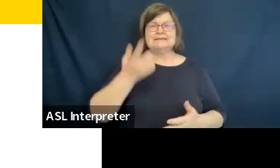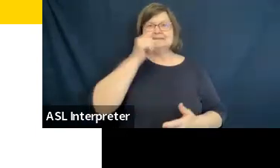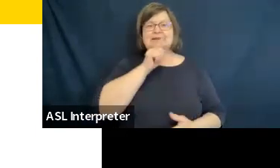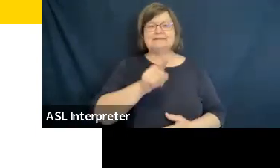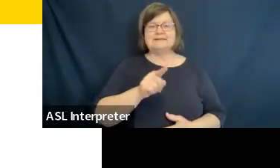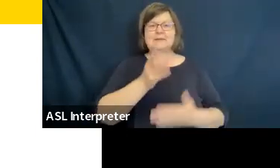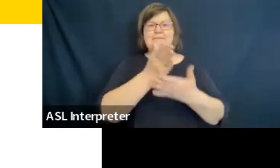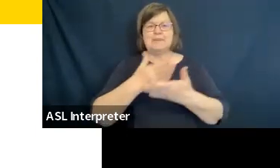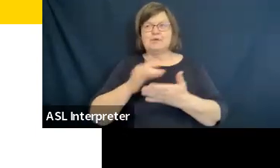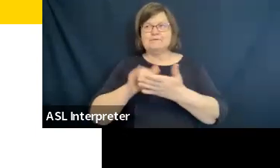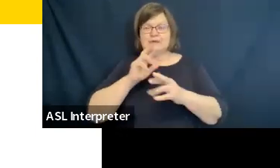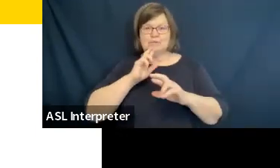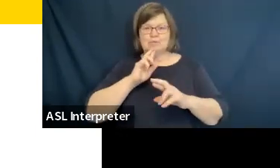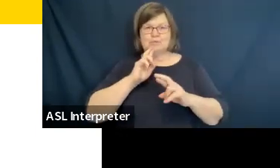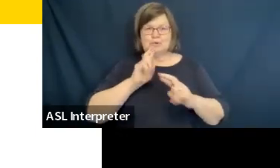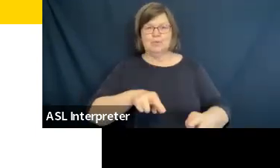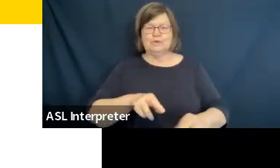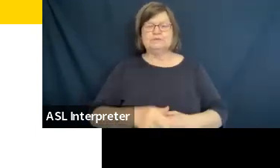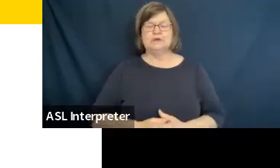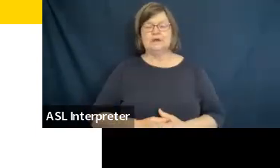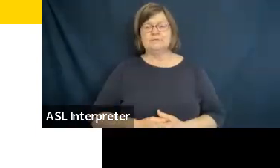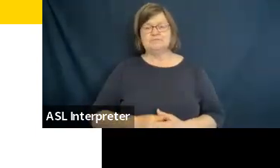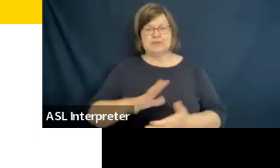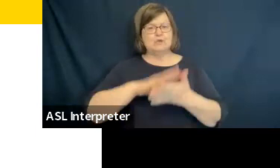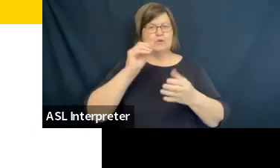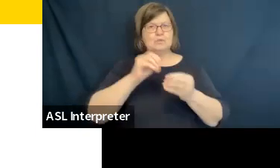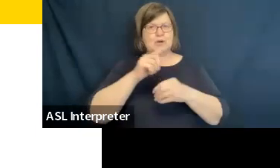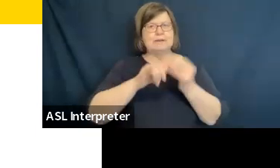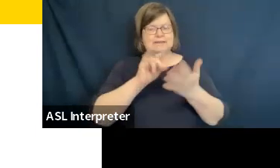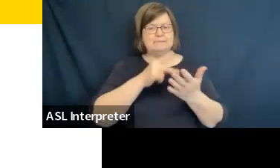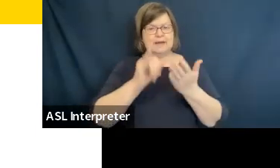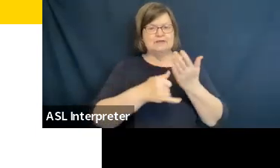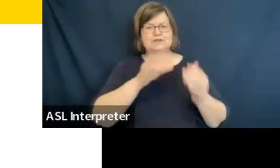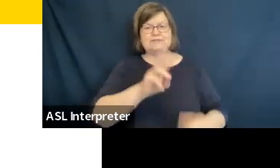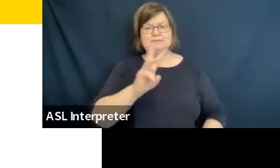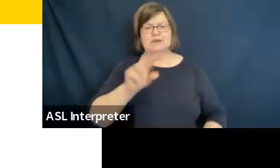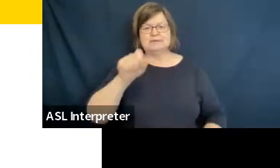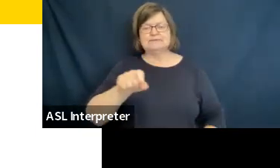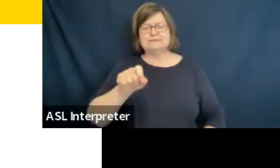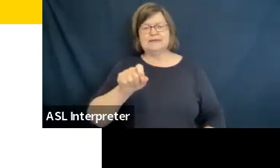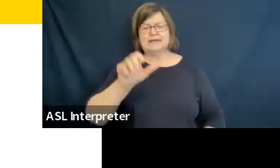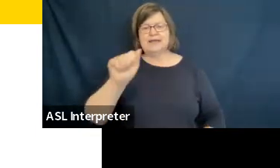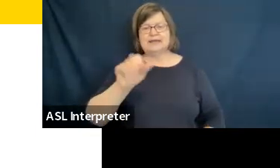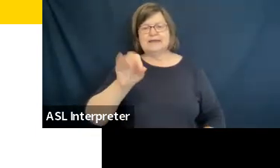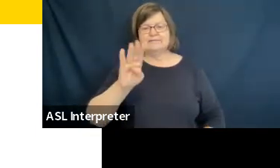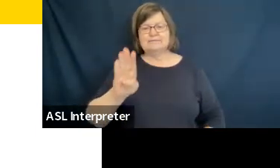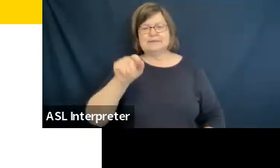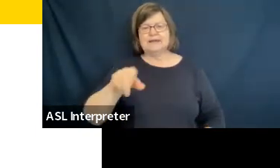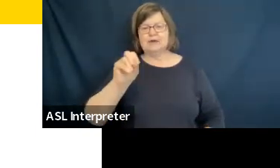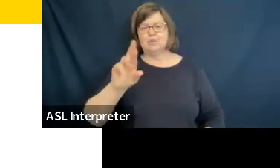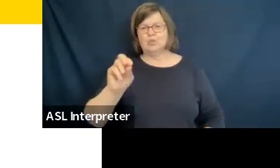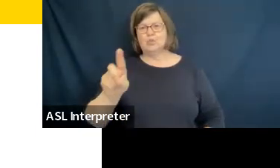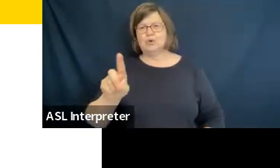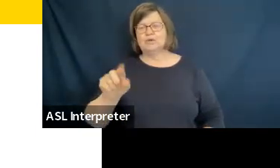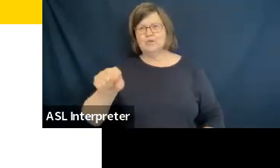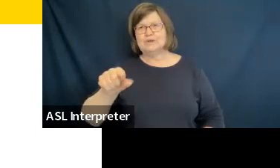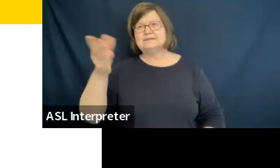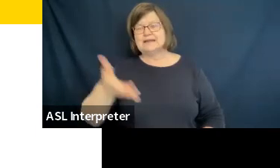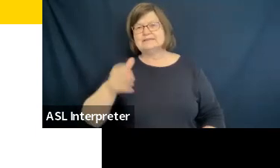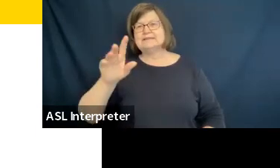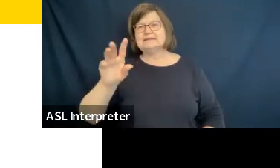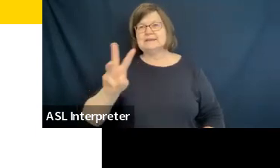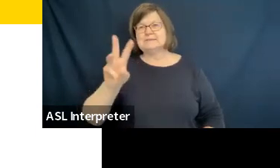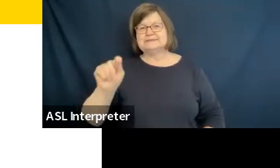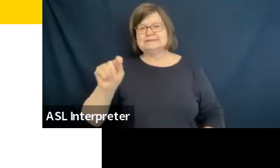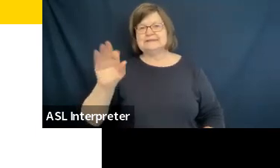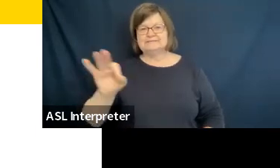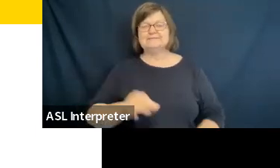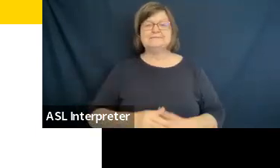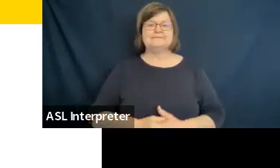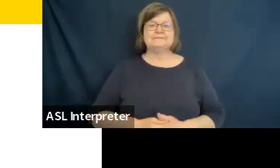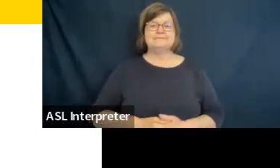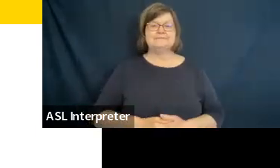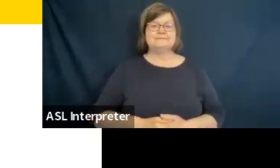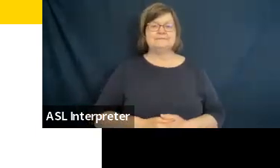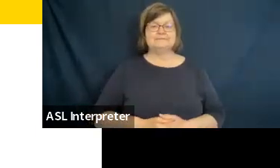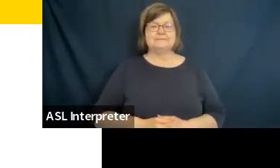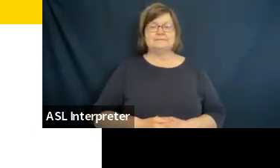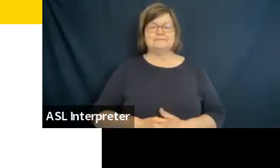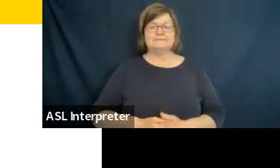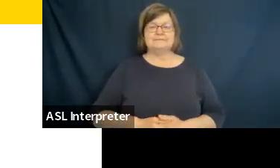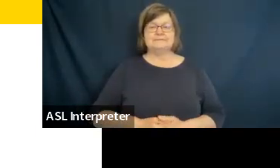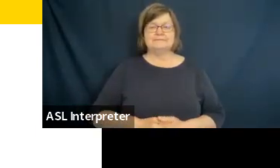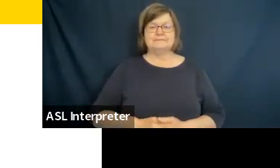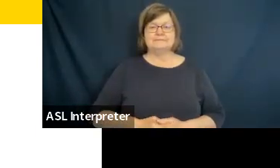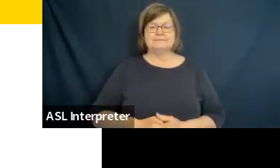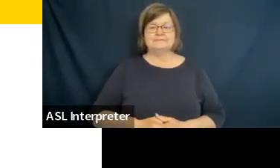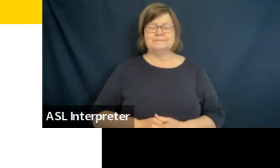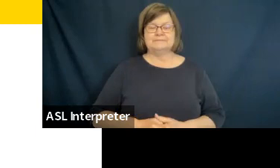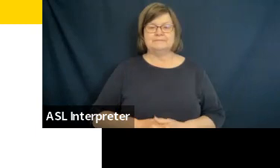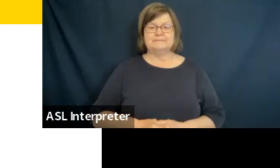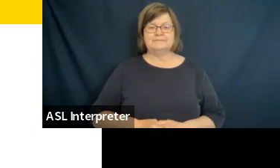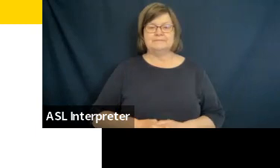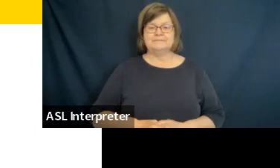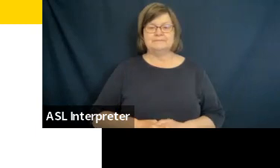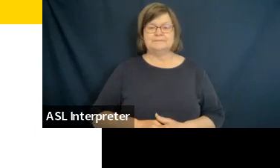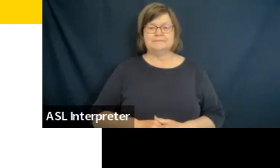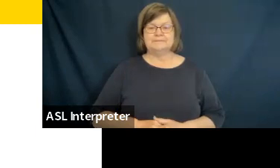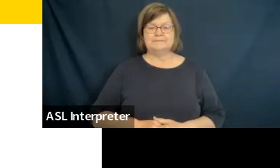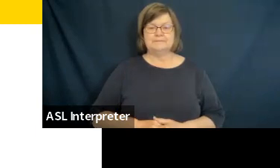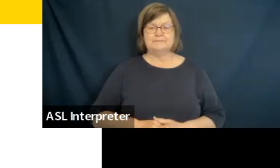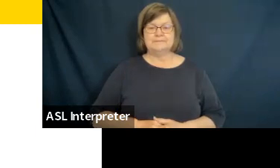part of that report. So you can learn more about that project at www.AFB.org/wts.